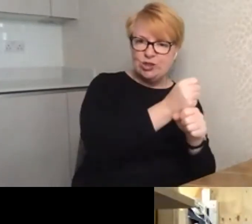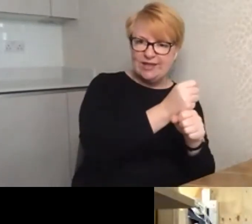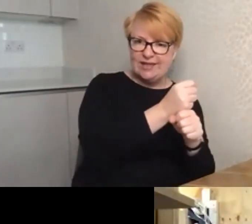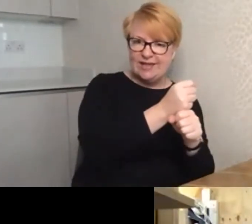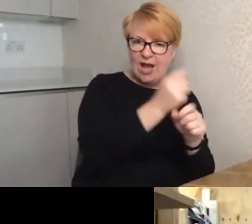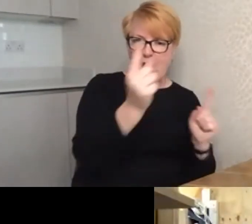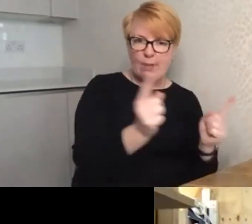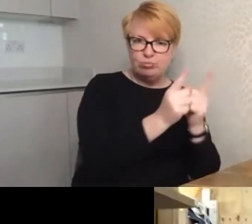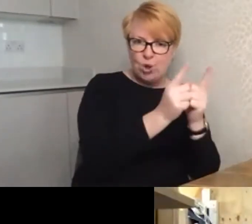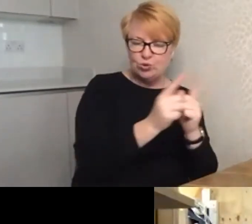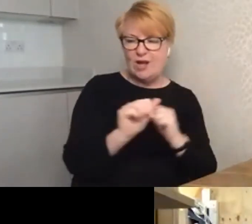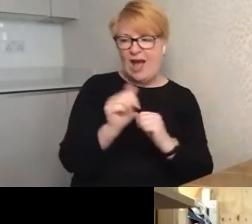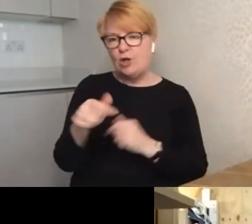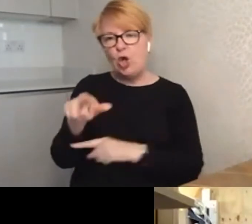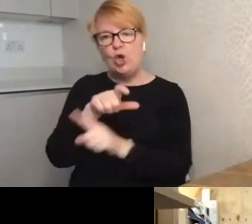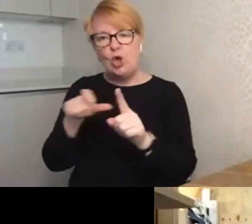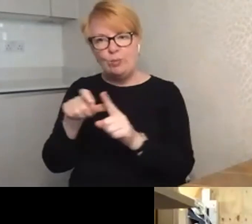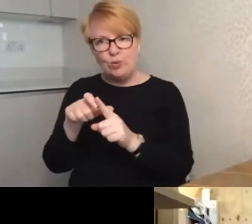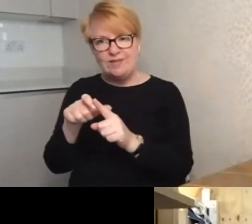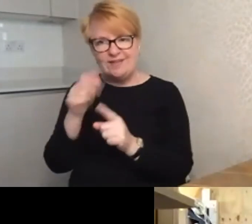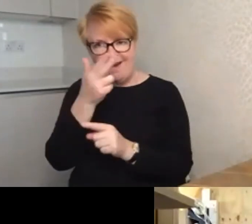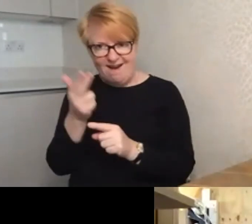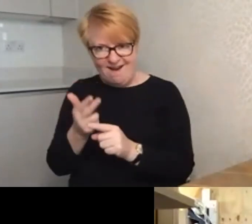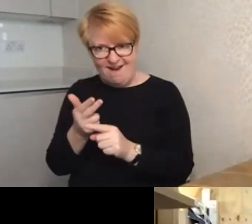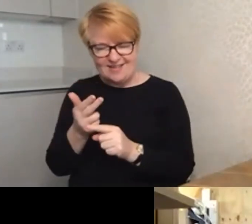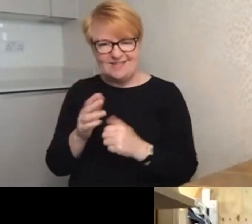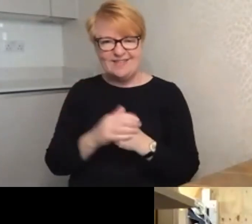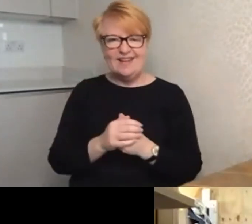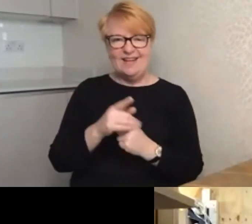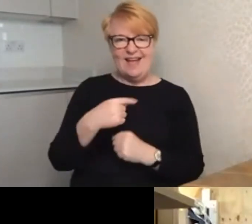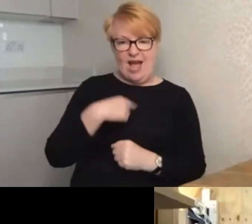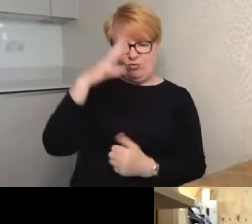angle on the other. I do remember learning that the Arts